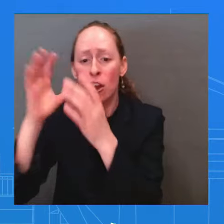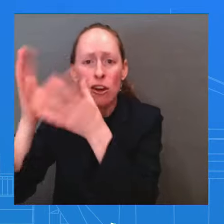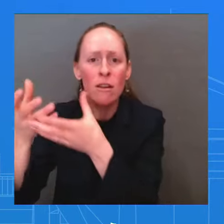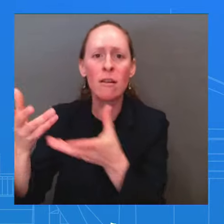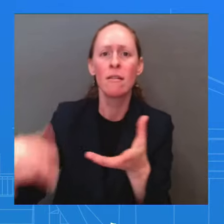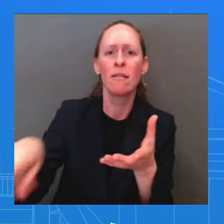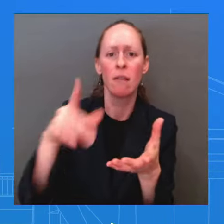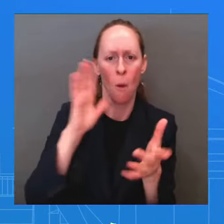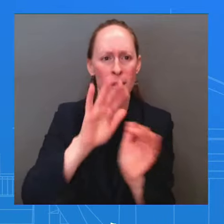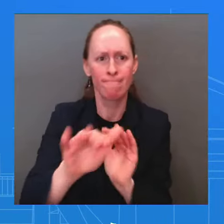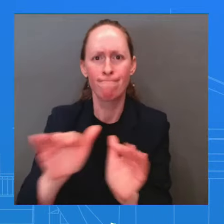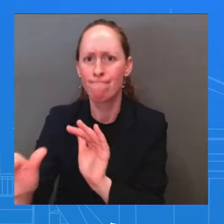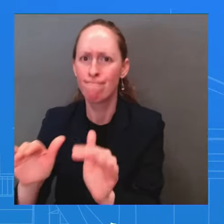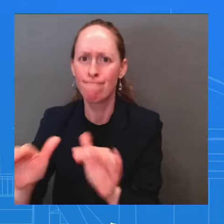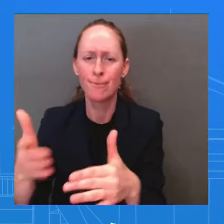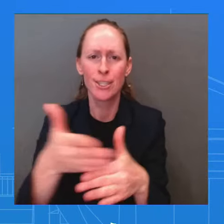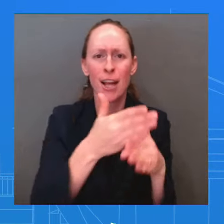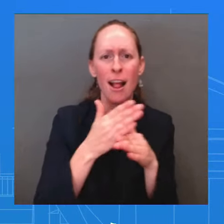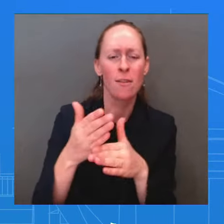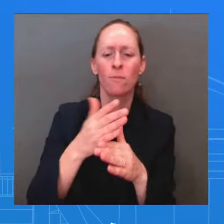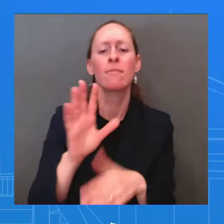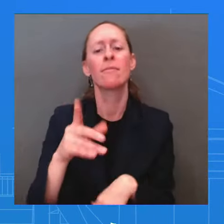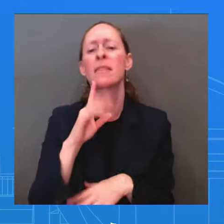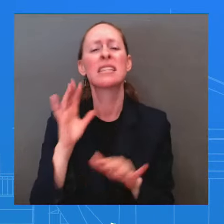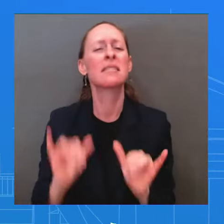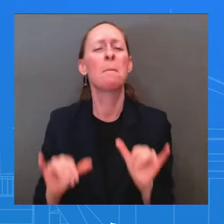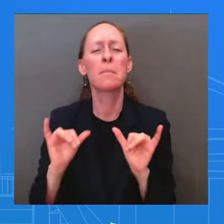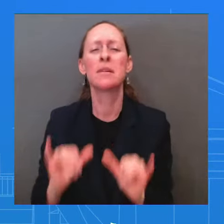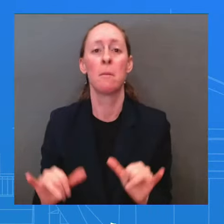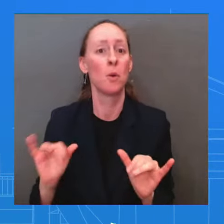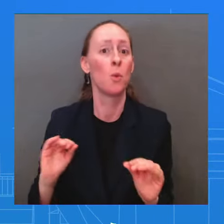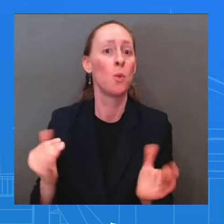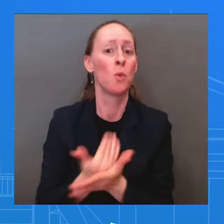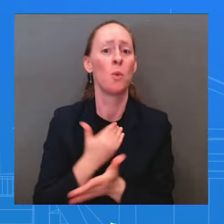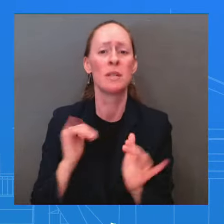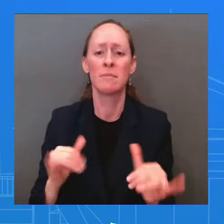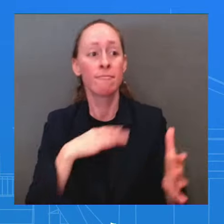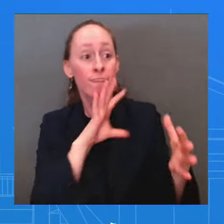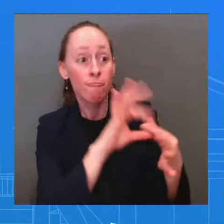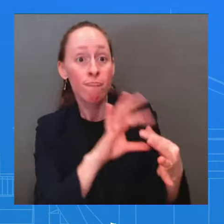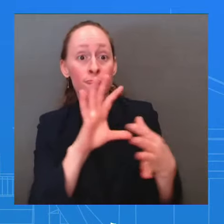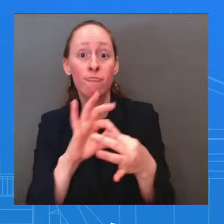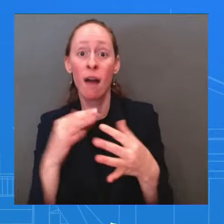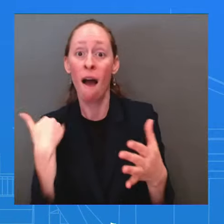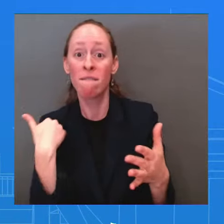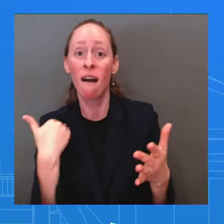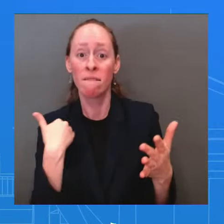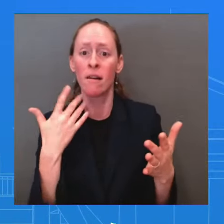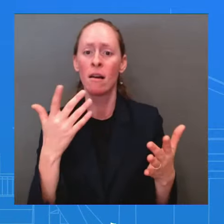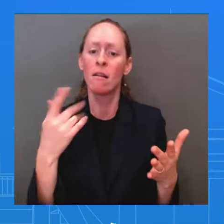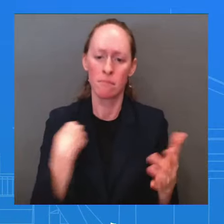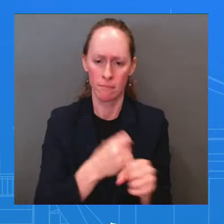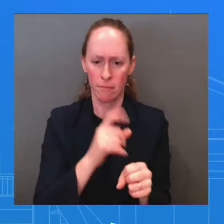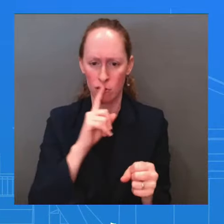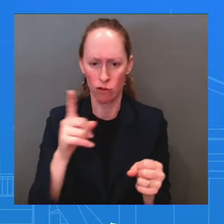as we've done with every other campaign around the vaccination program, to make sure that communities -- all communities have access to this.